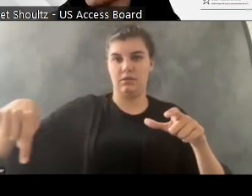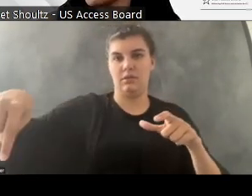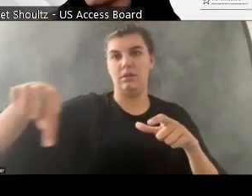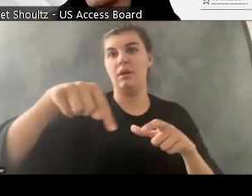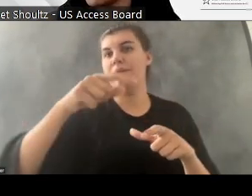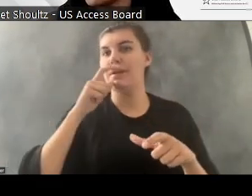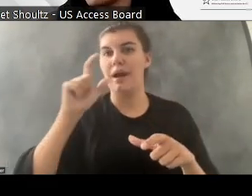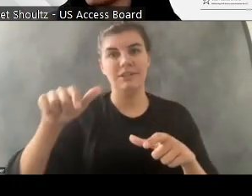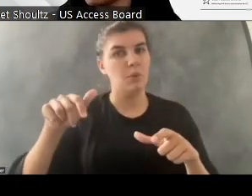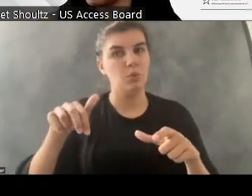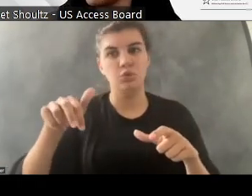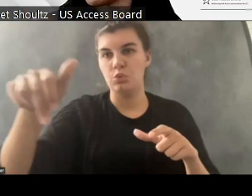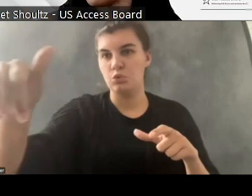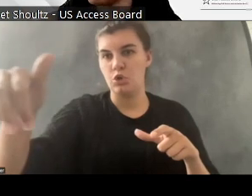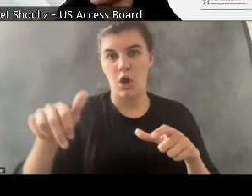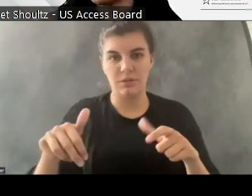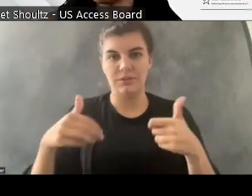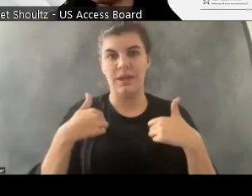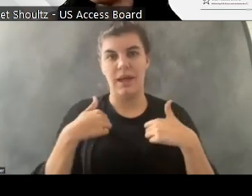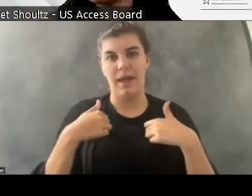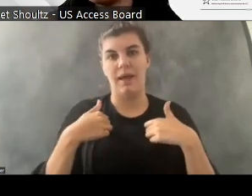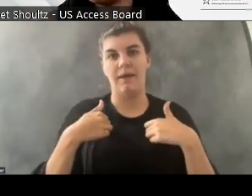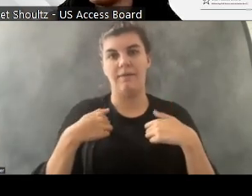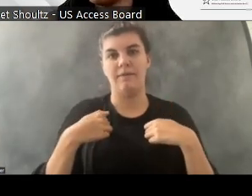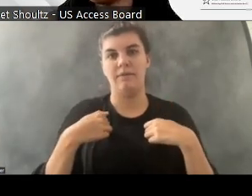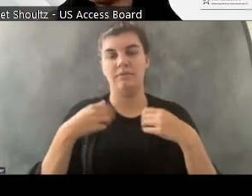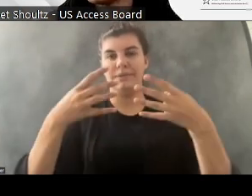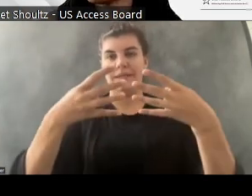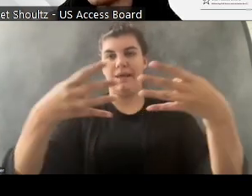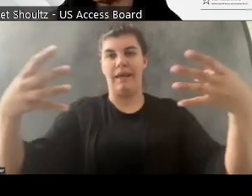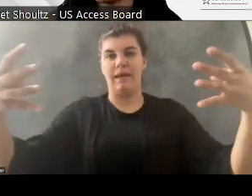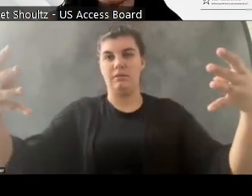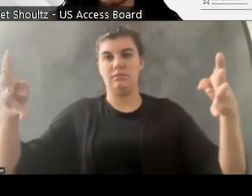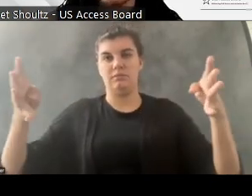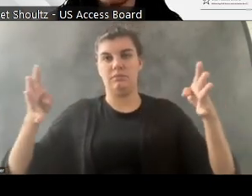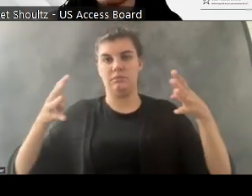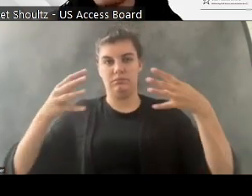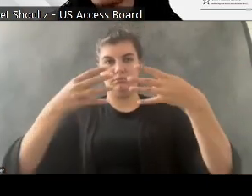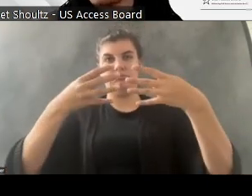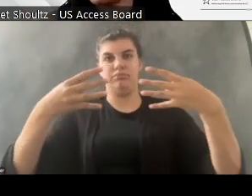crossing is not intended, there is a vertical, the edge detection is provided.